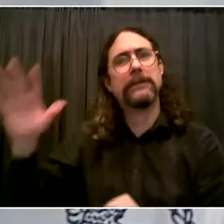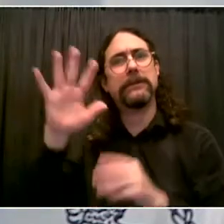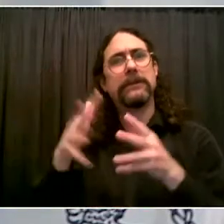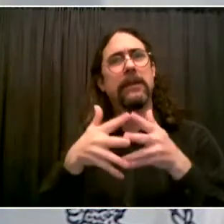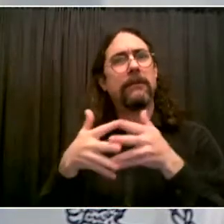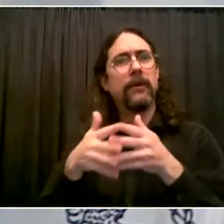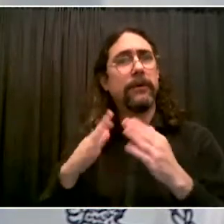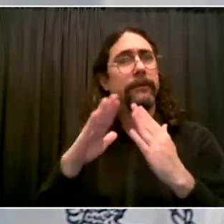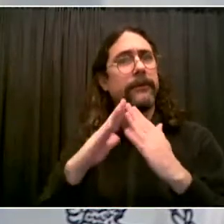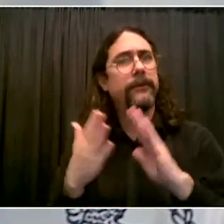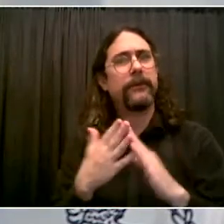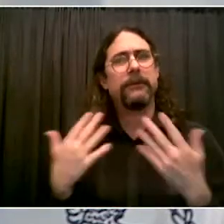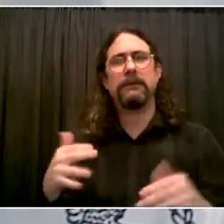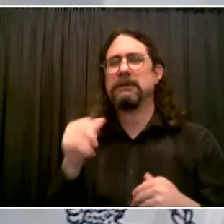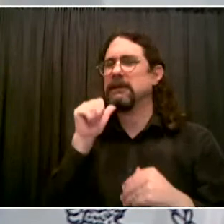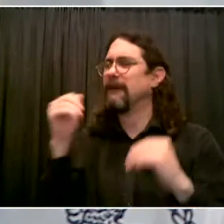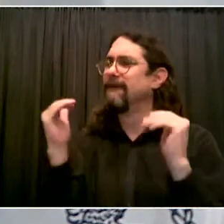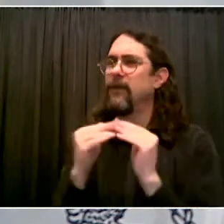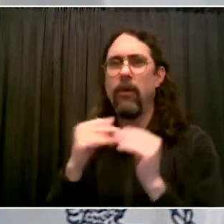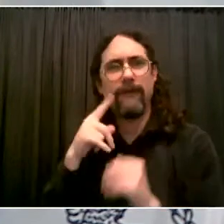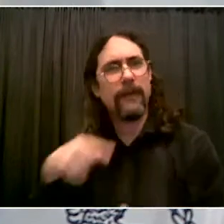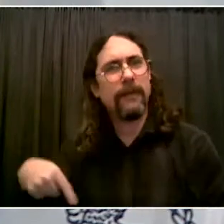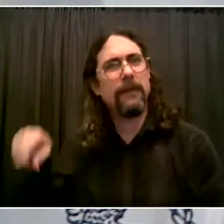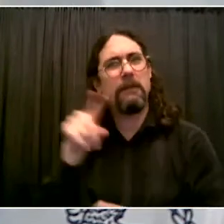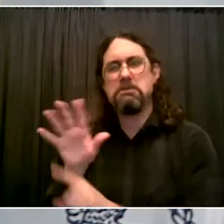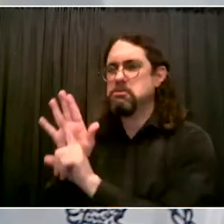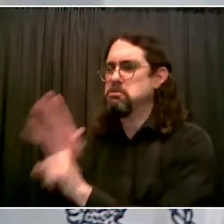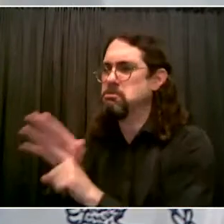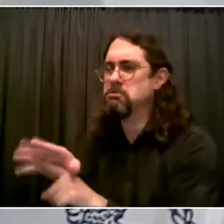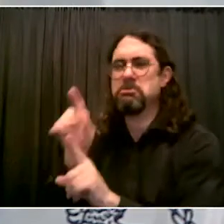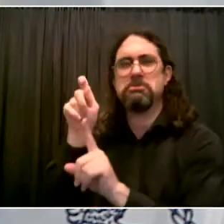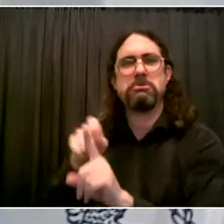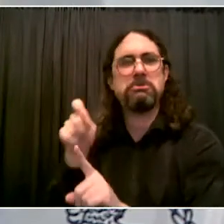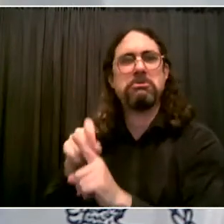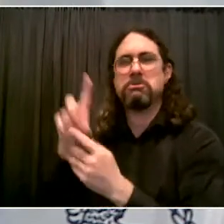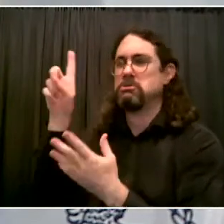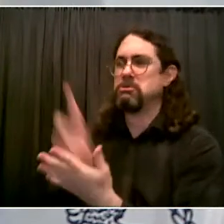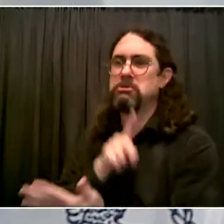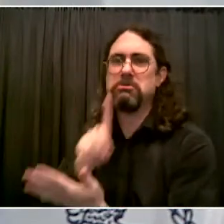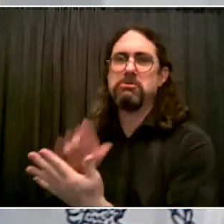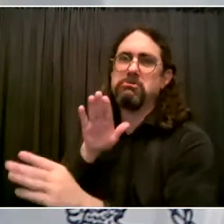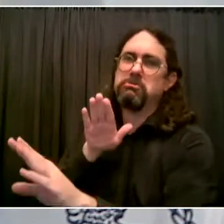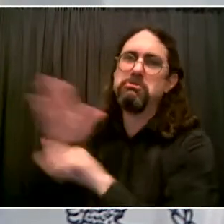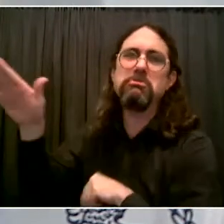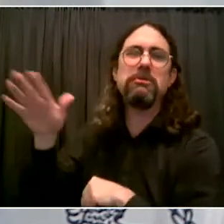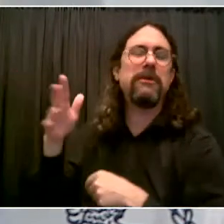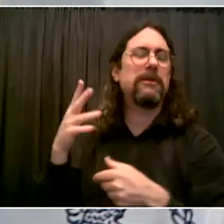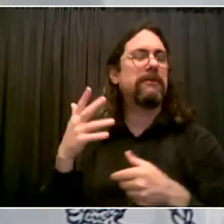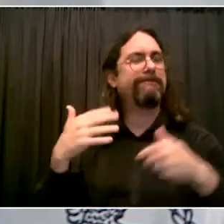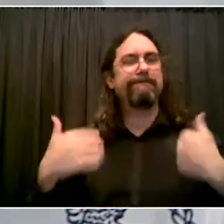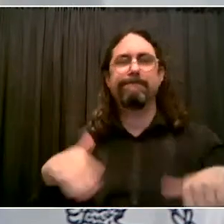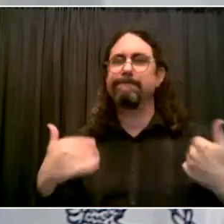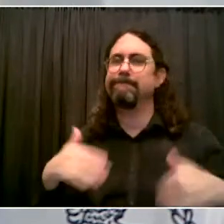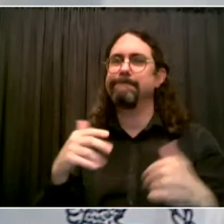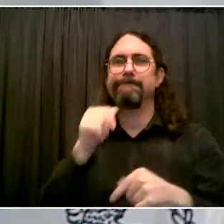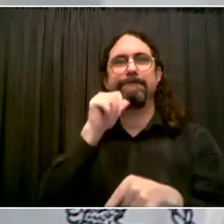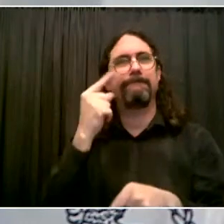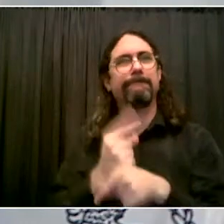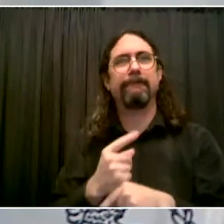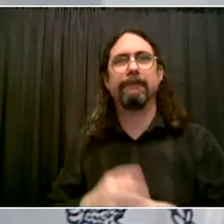THIS CRISIS IN SO MANY WAYS. EVEN BEFORE THE WORST HIT NEW YORK CITY WE SAW